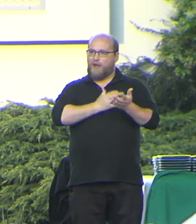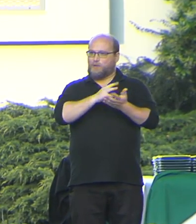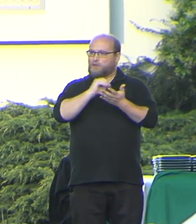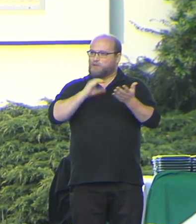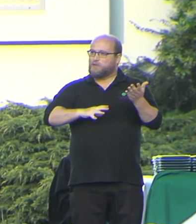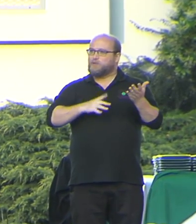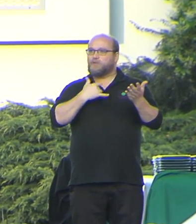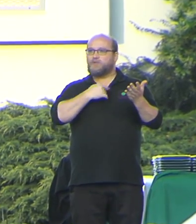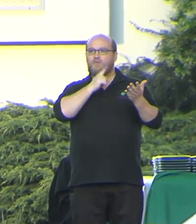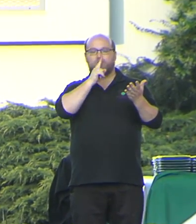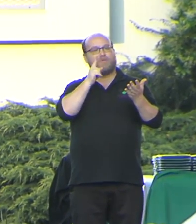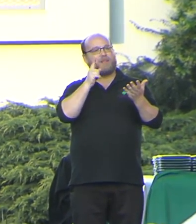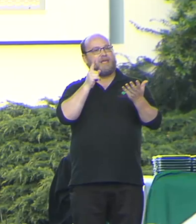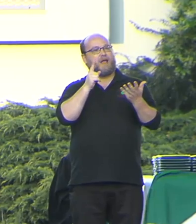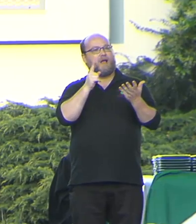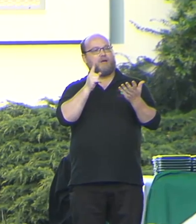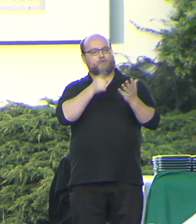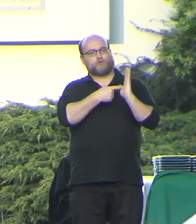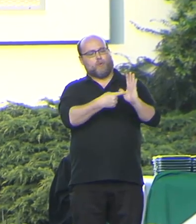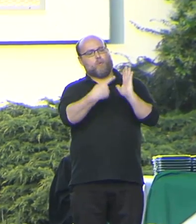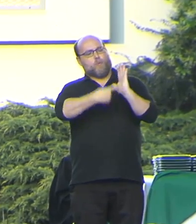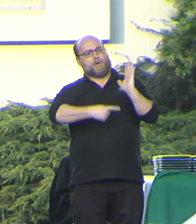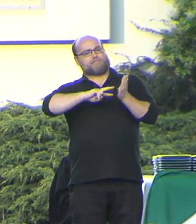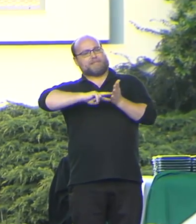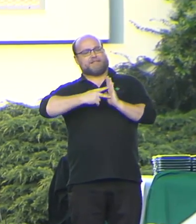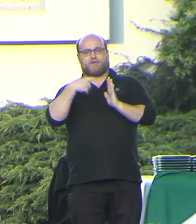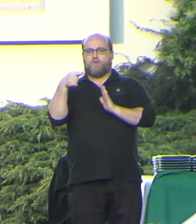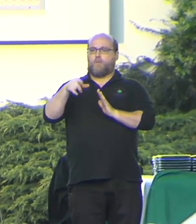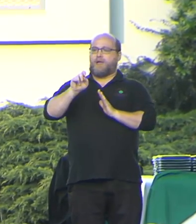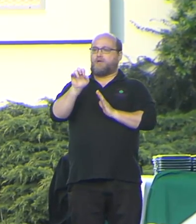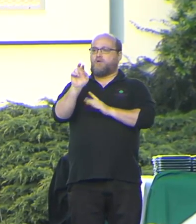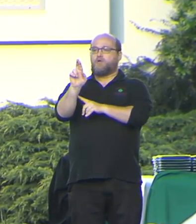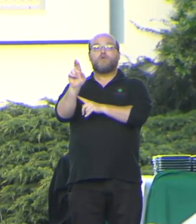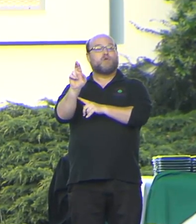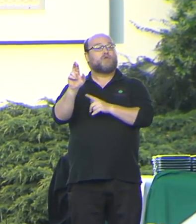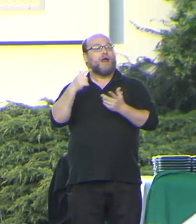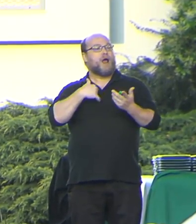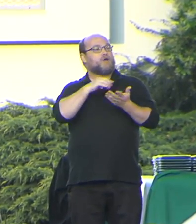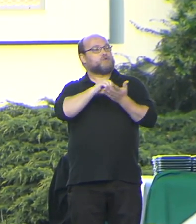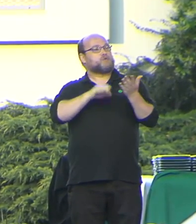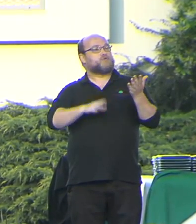to be a Franklin Quaker. Our student speaker this evening Miss Gisele Masmela